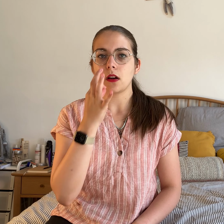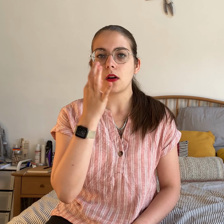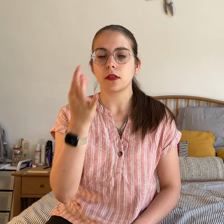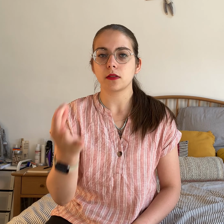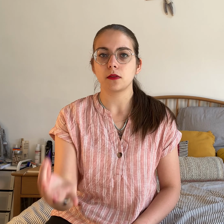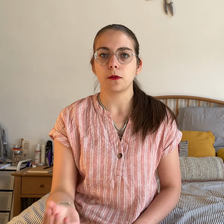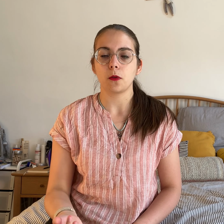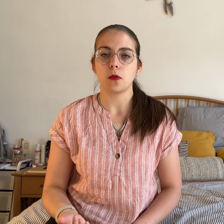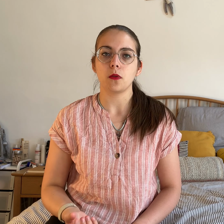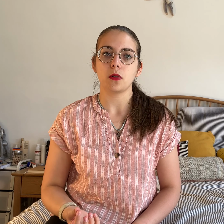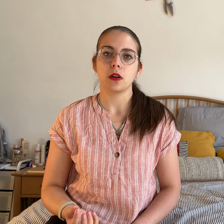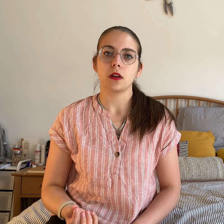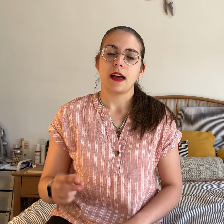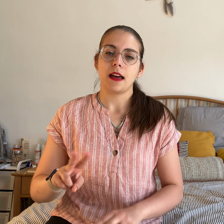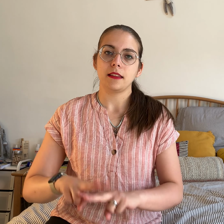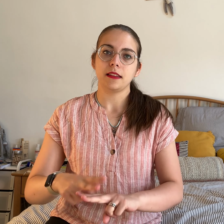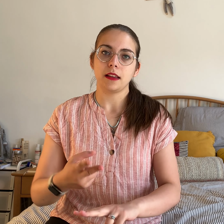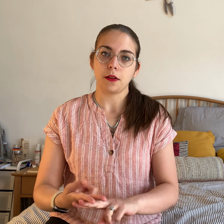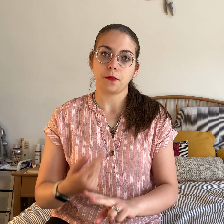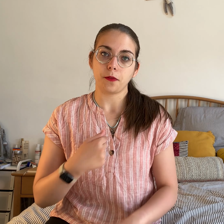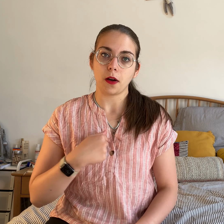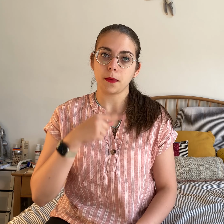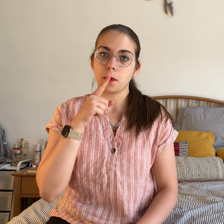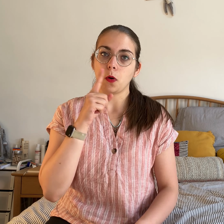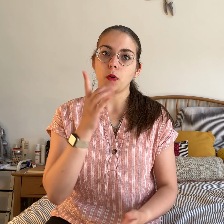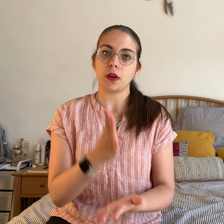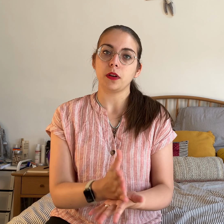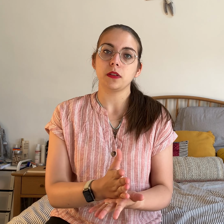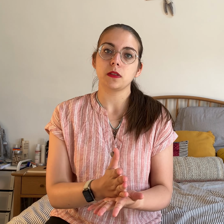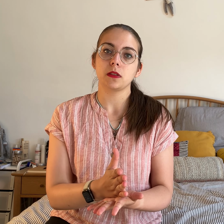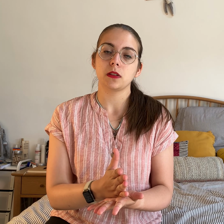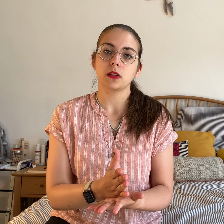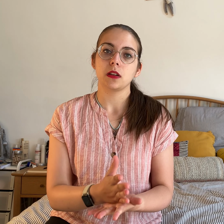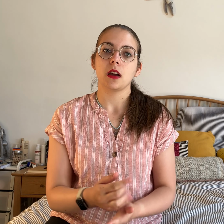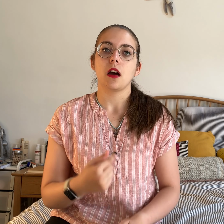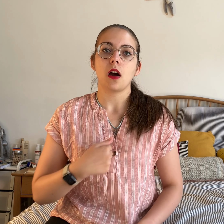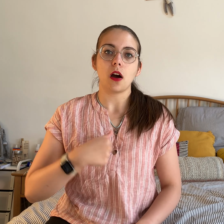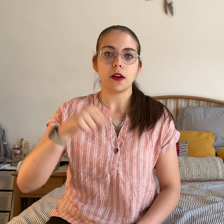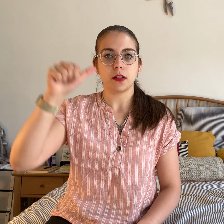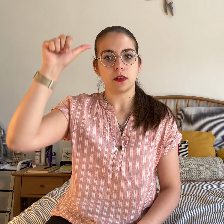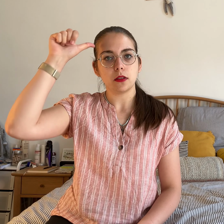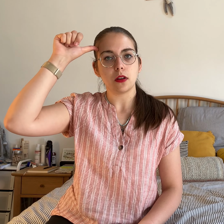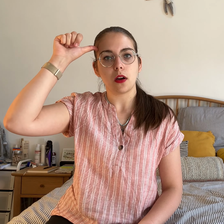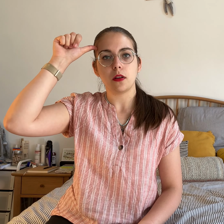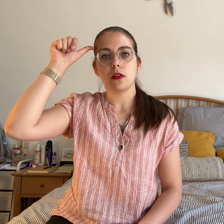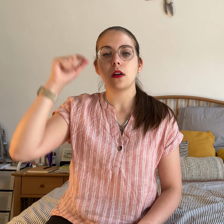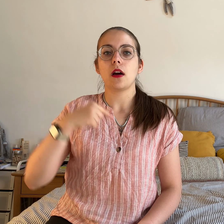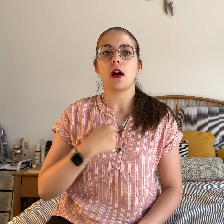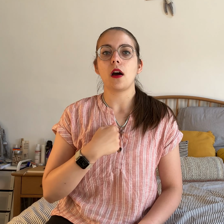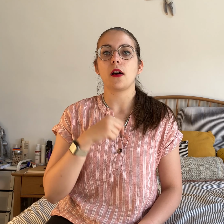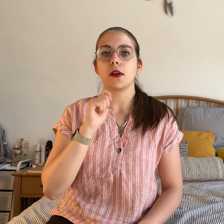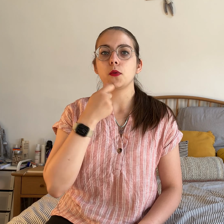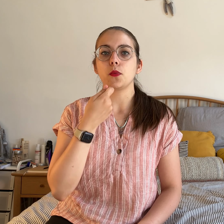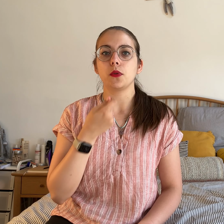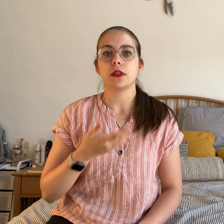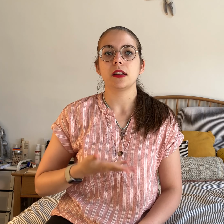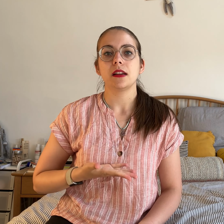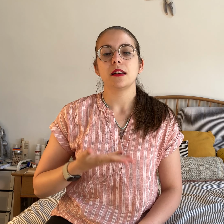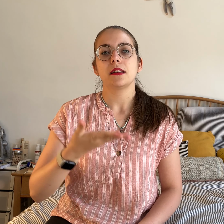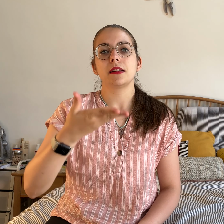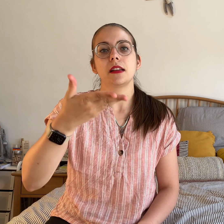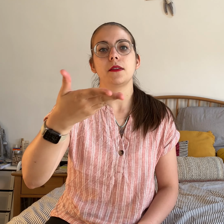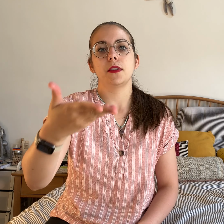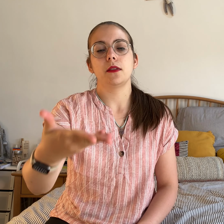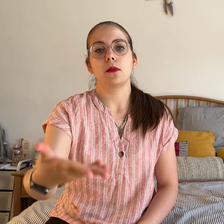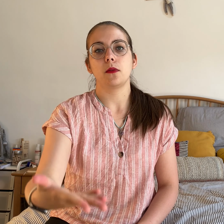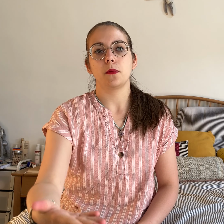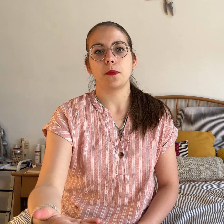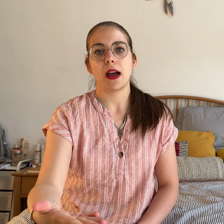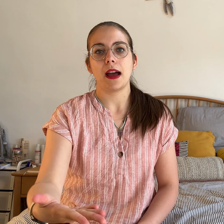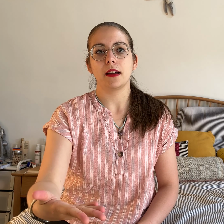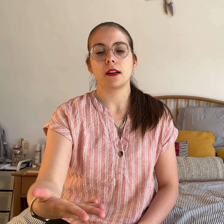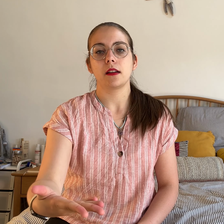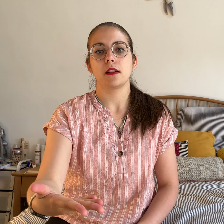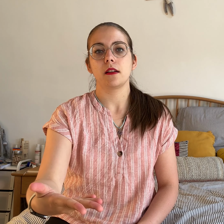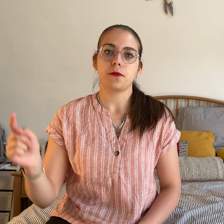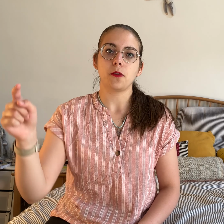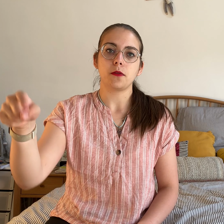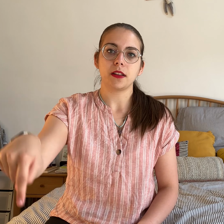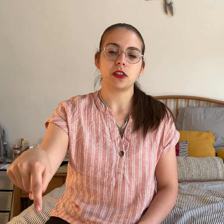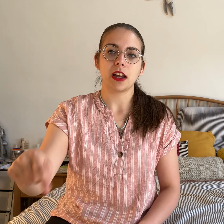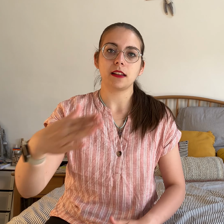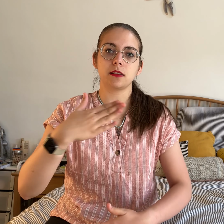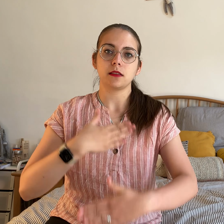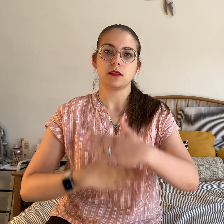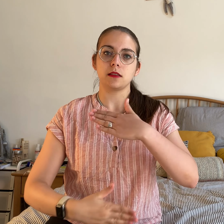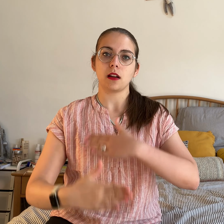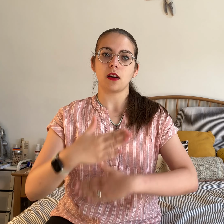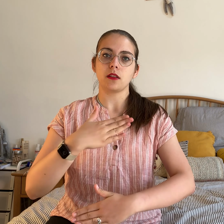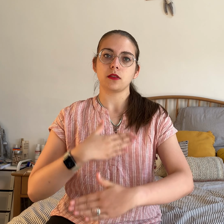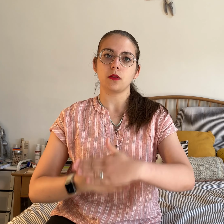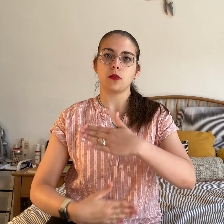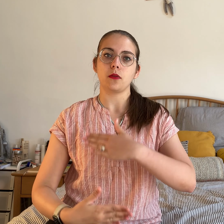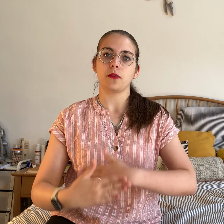asked for. If I'm honest I know I would give it all back for a chance to start over